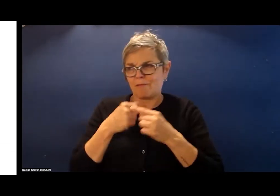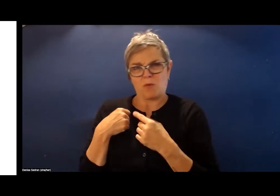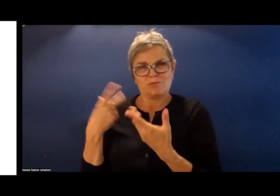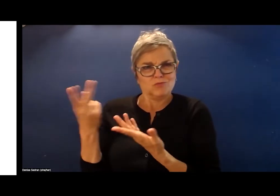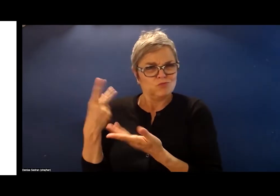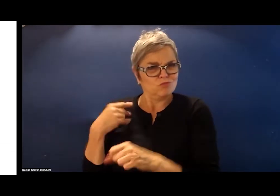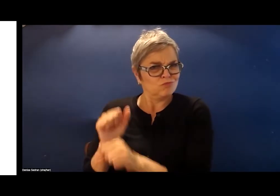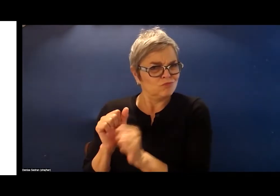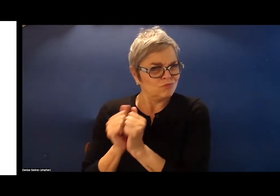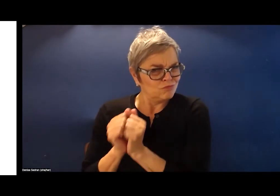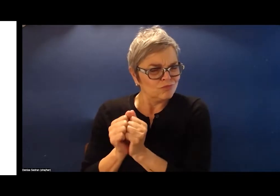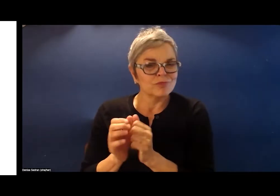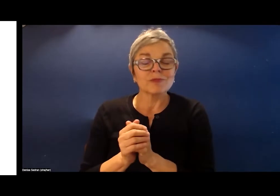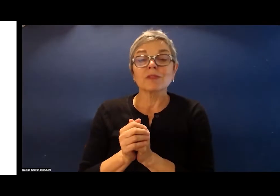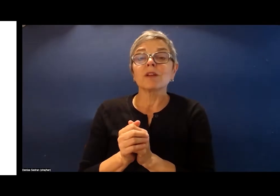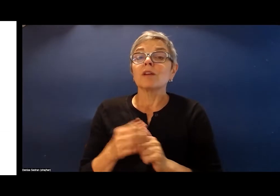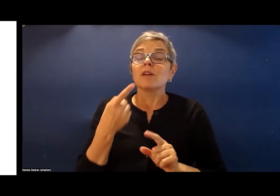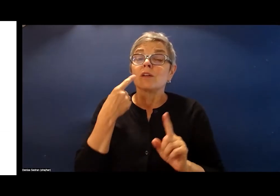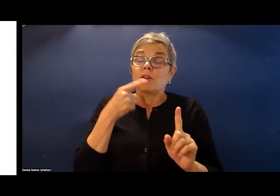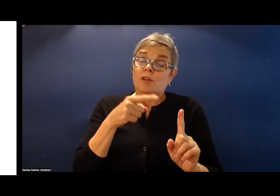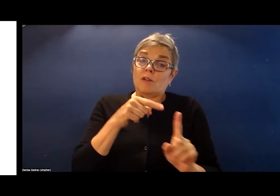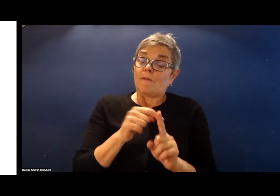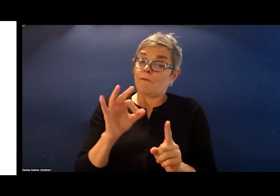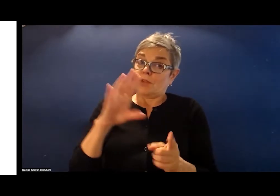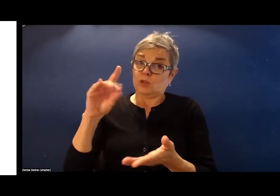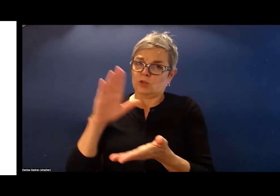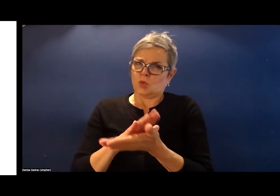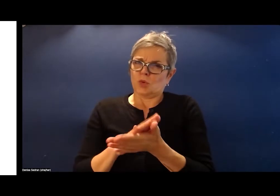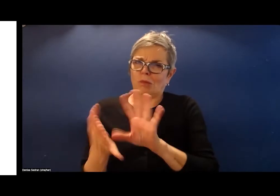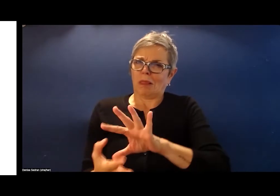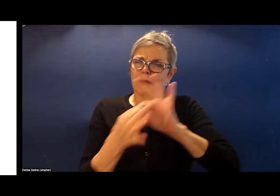And the field school for the purposes of course booking at the University of Victoria, not to get too in